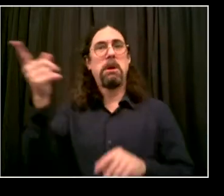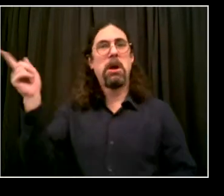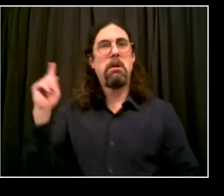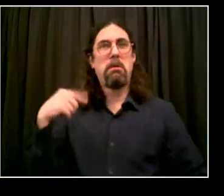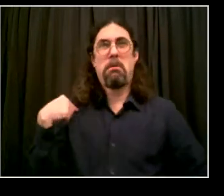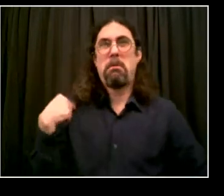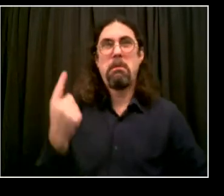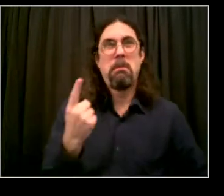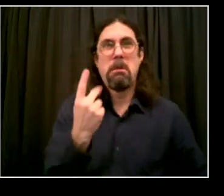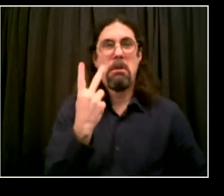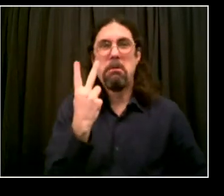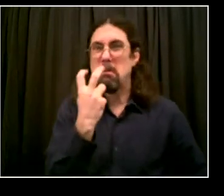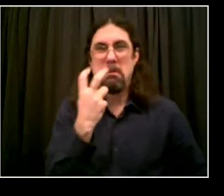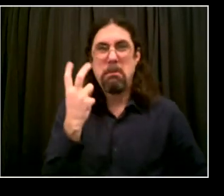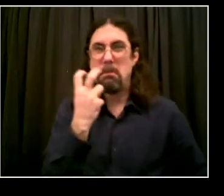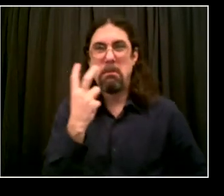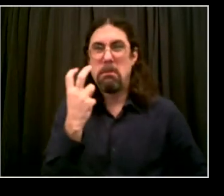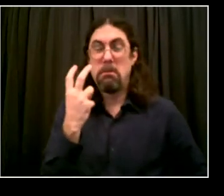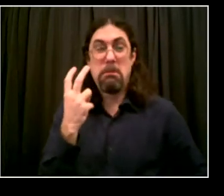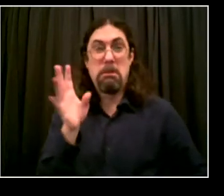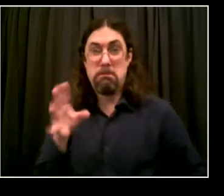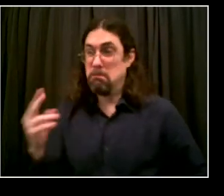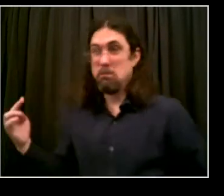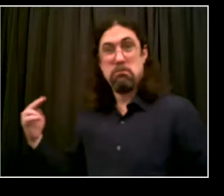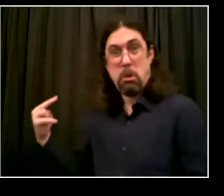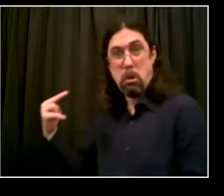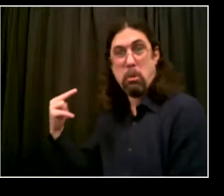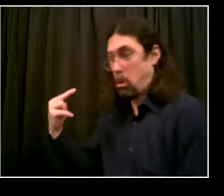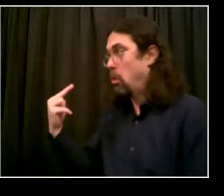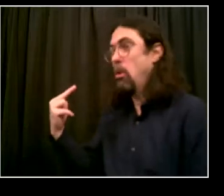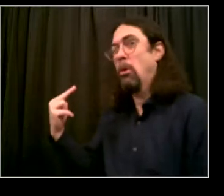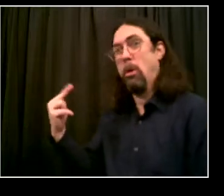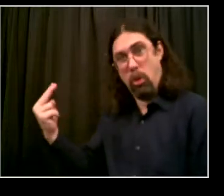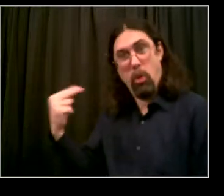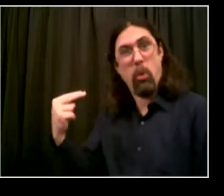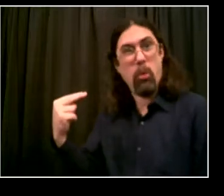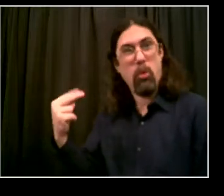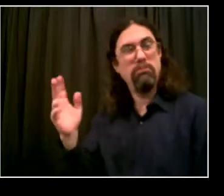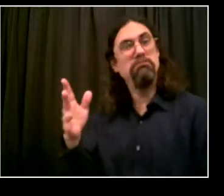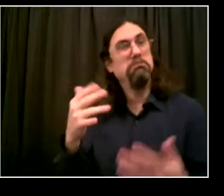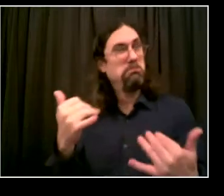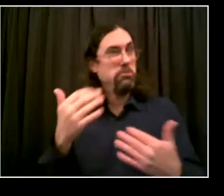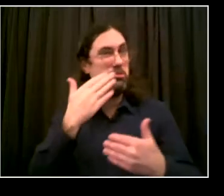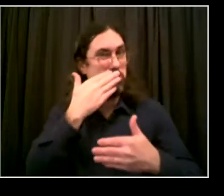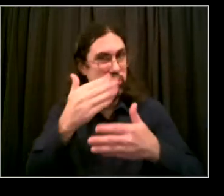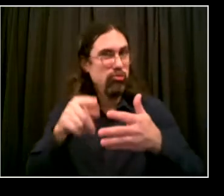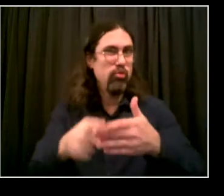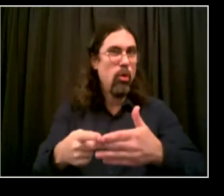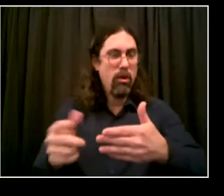SAY TO YOU, THIS IS A BEGINNING, WE WANT YOU TO JOIN US IN GOING